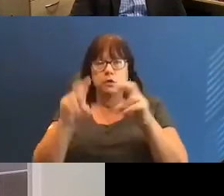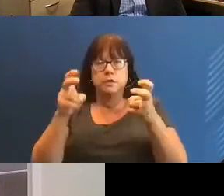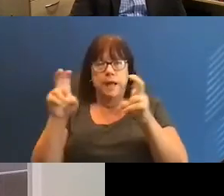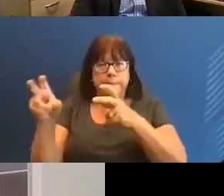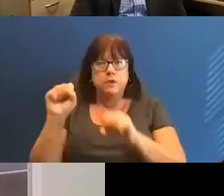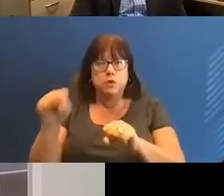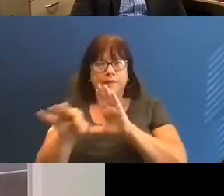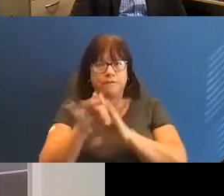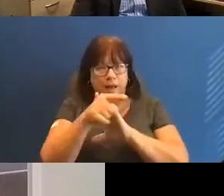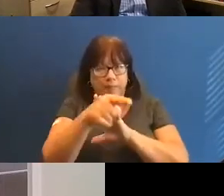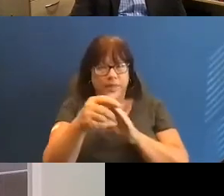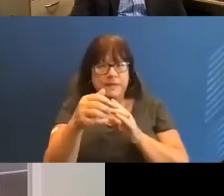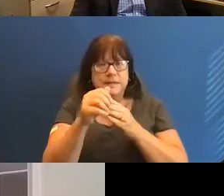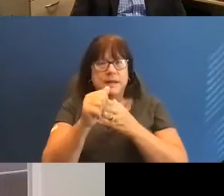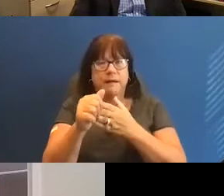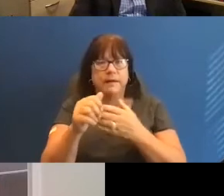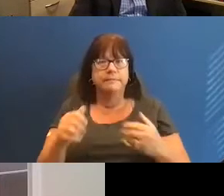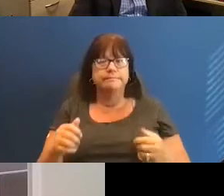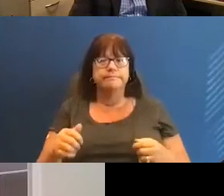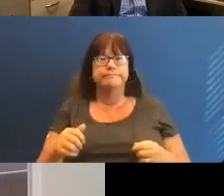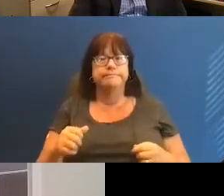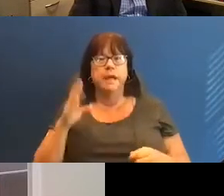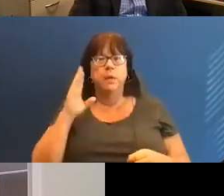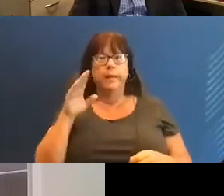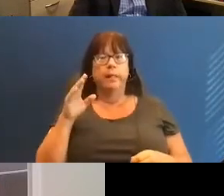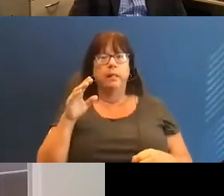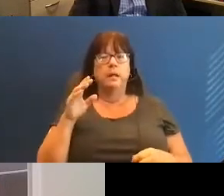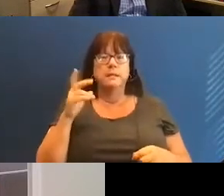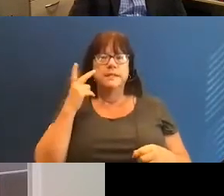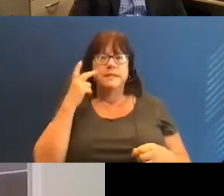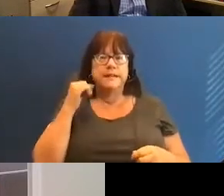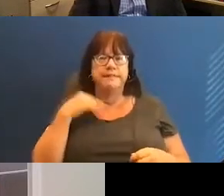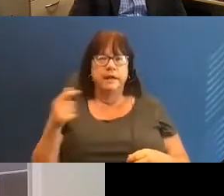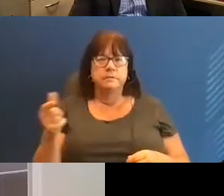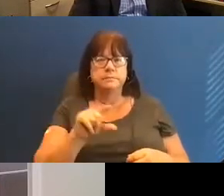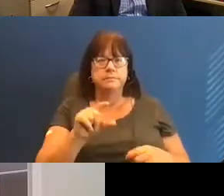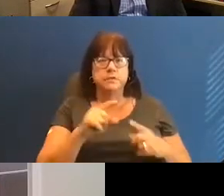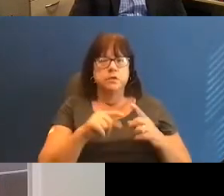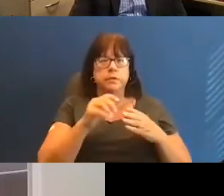Let's see, I'm going to go over to the see if I can toggle over to the guide, this is the live